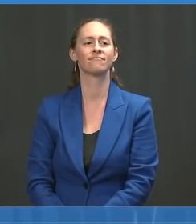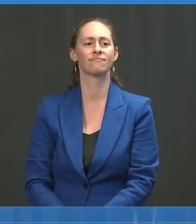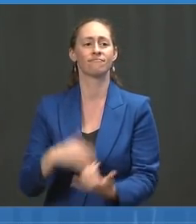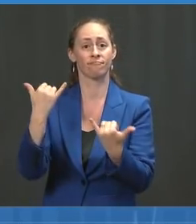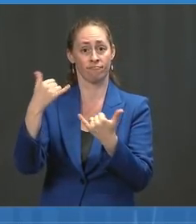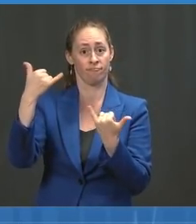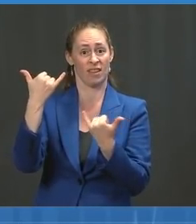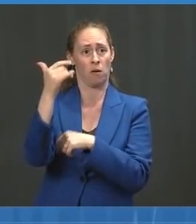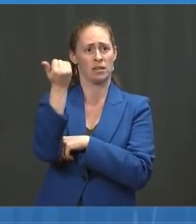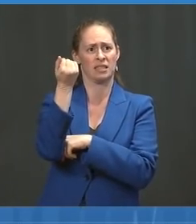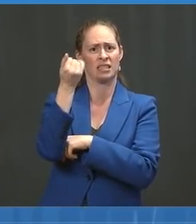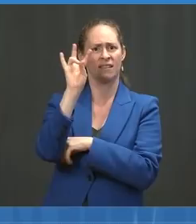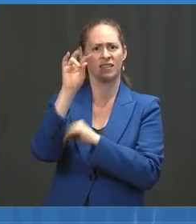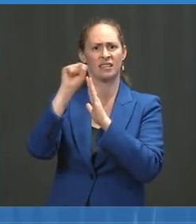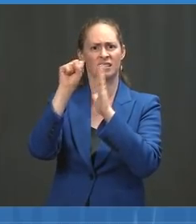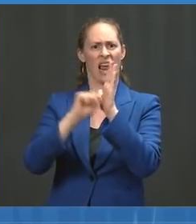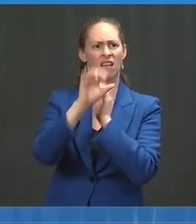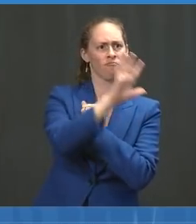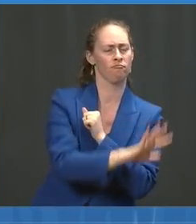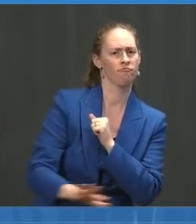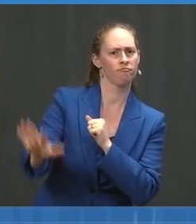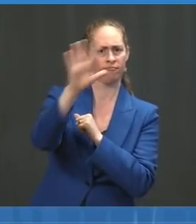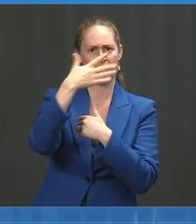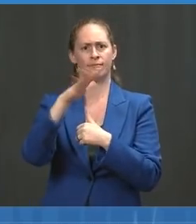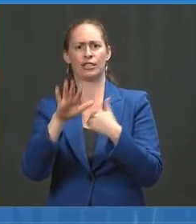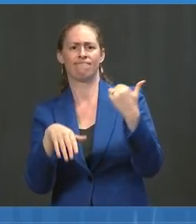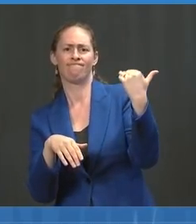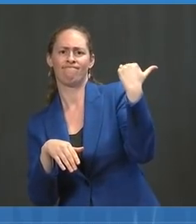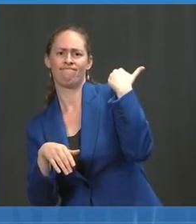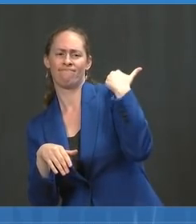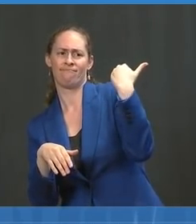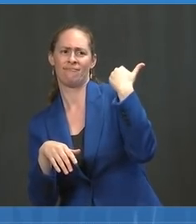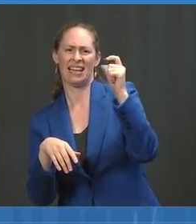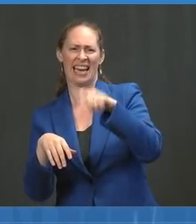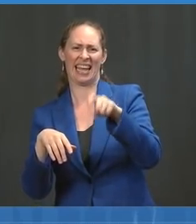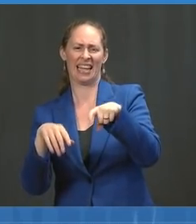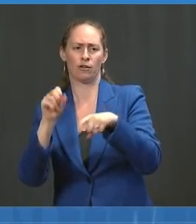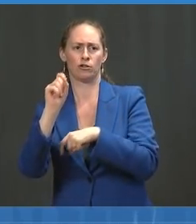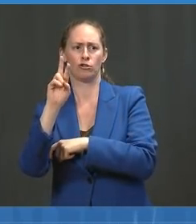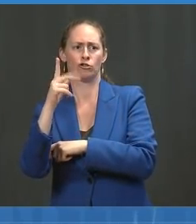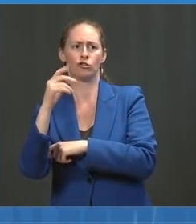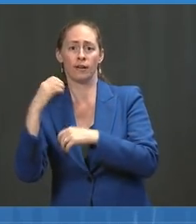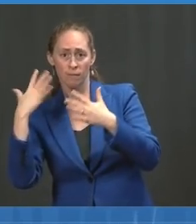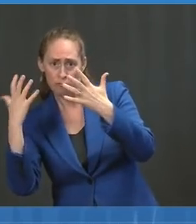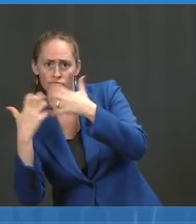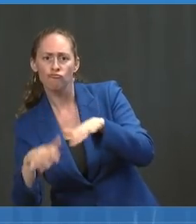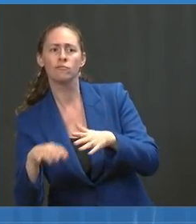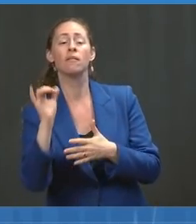surged hundreds of ventilators, ambulances and other critical assets to support hospital systems;